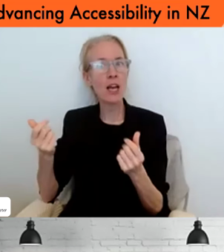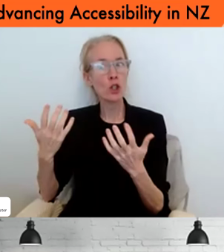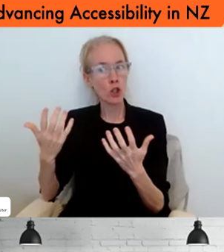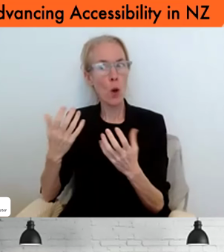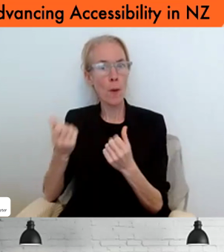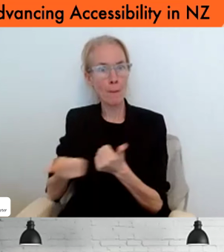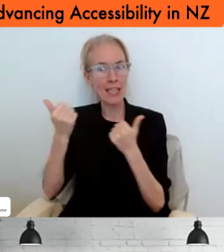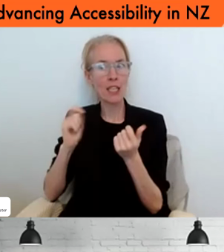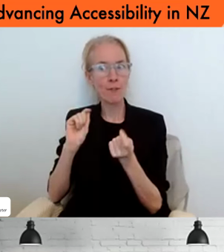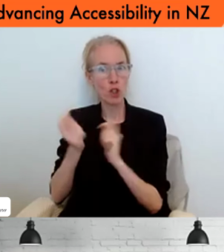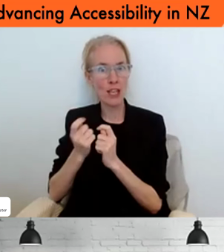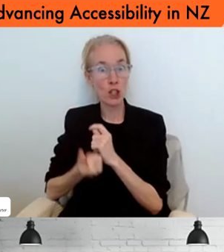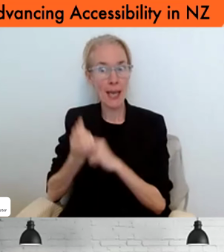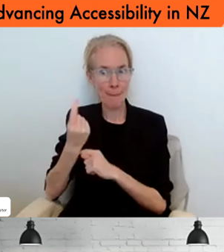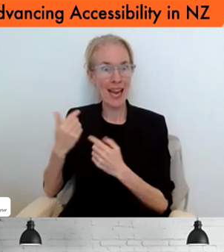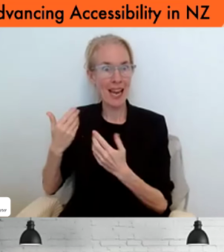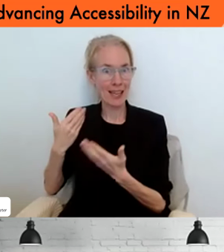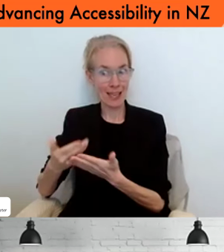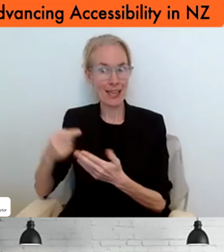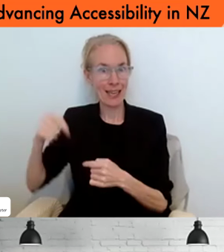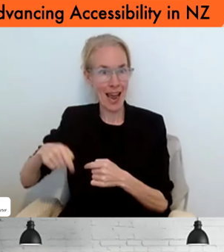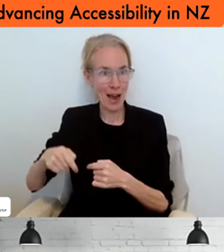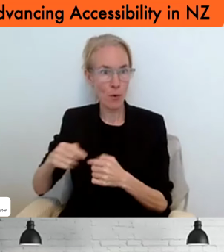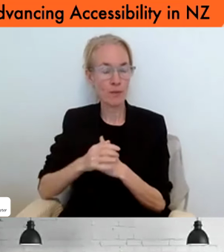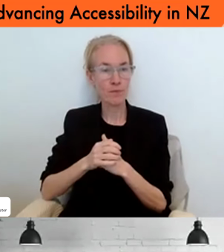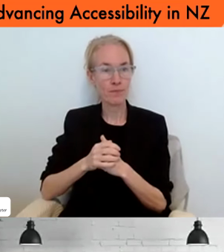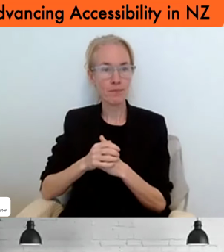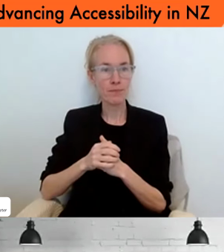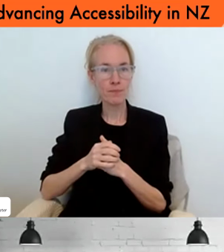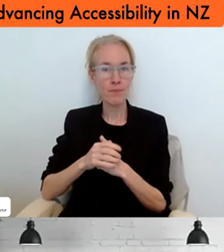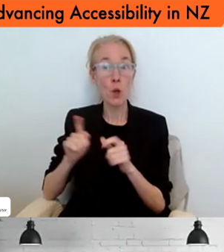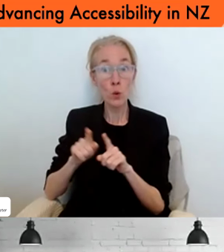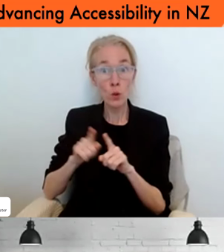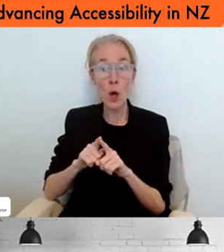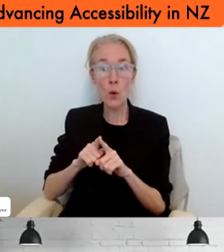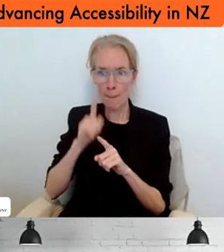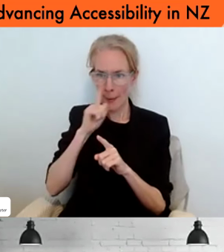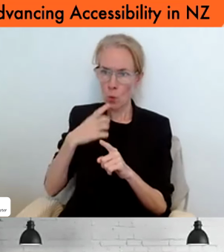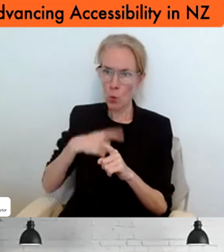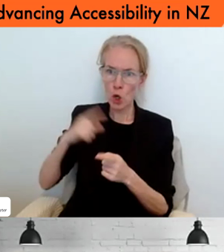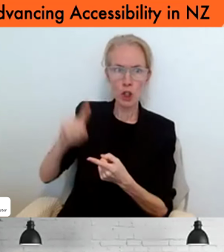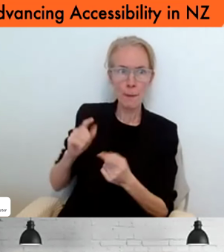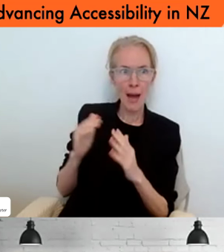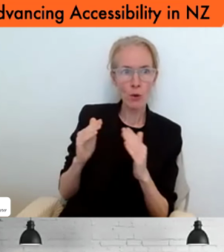they're also more affordable as well, which can also compete. I